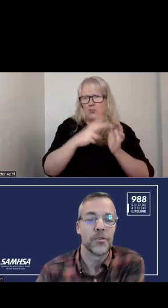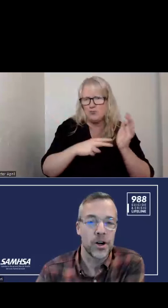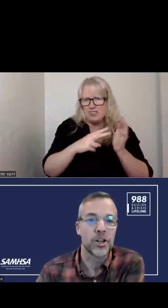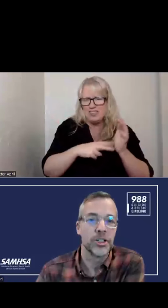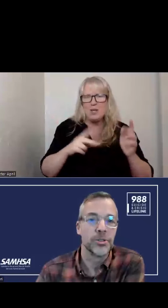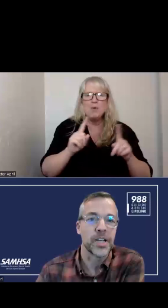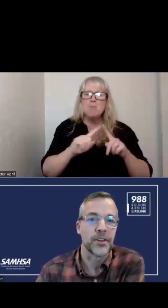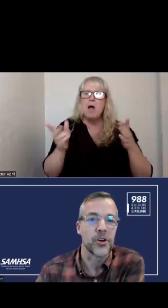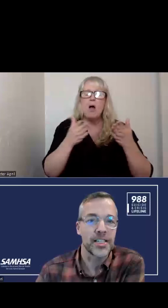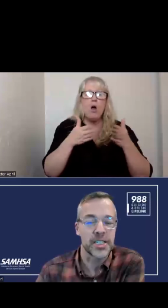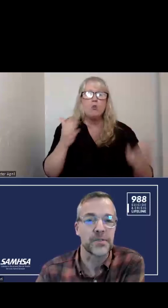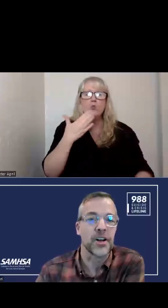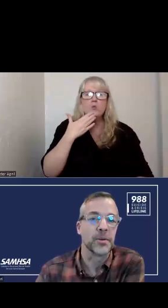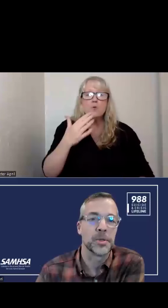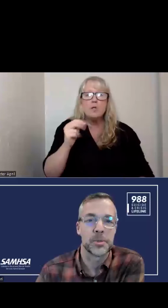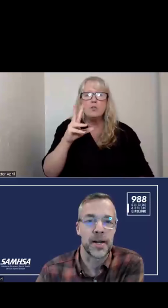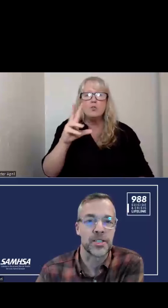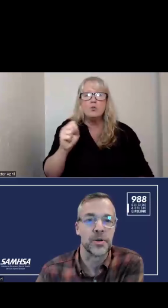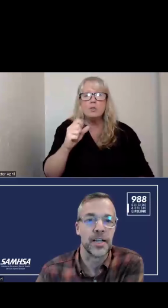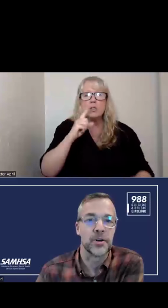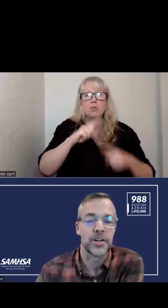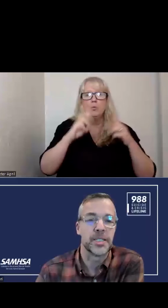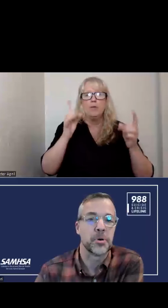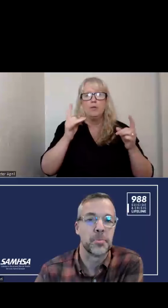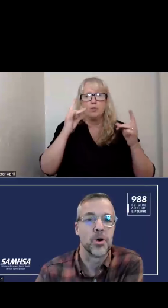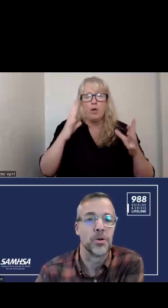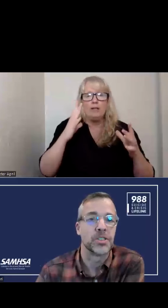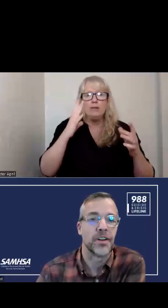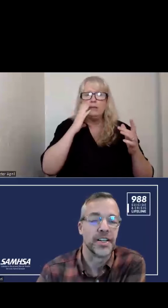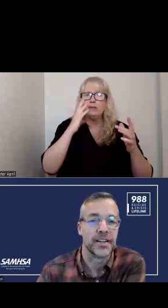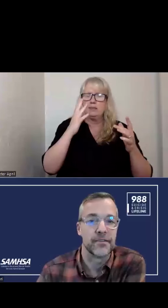OVERALL, GOOD NEWS ON THE CRISIS WITH RESPECT TO PROPOSED FUNDING